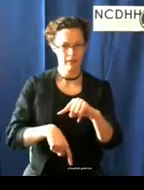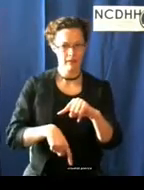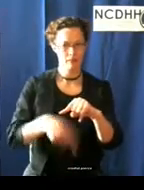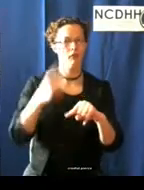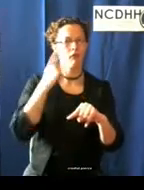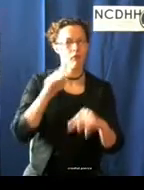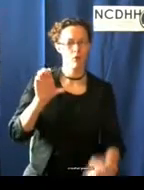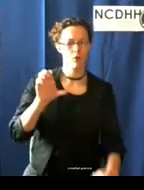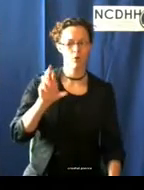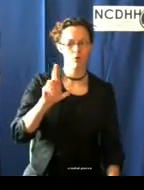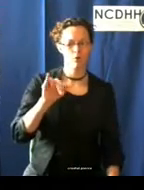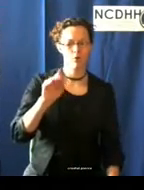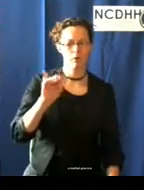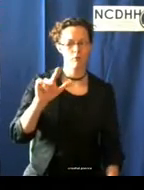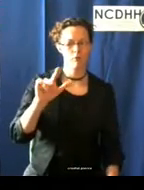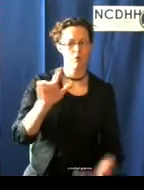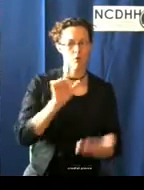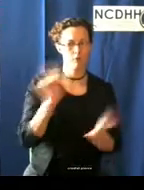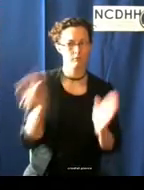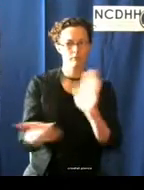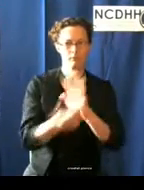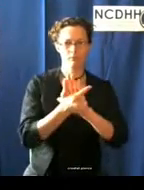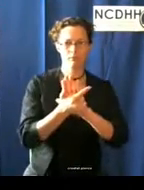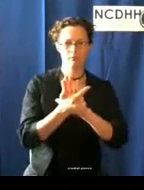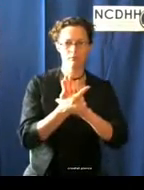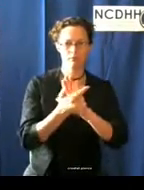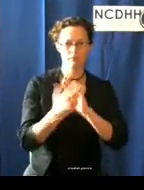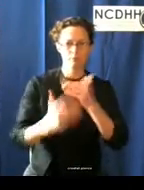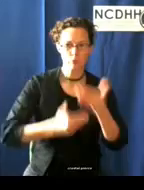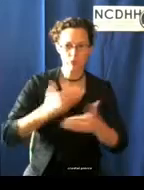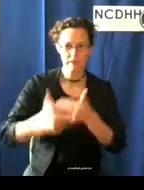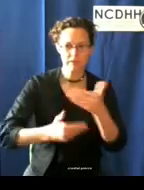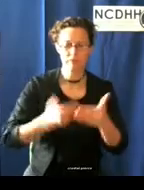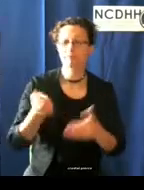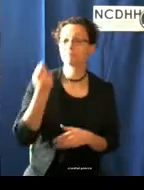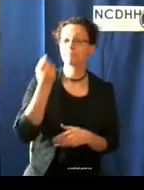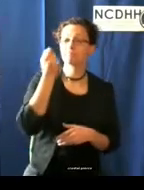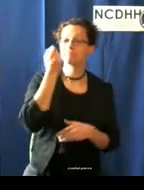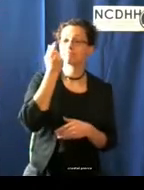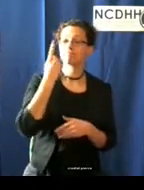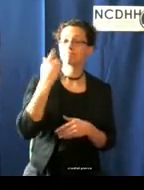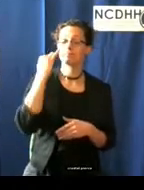FOR EXAMPLE A STATEMENT THAT WAS MADE OR ELICITED THROUGH A